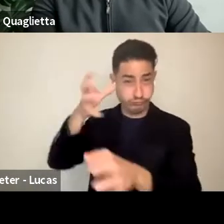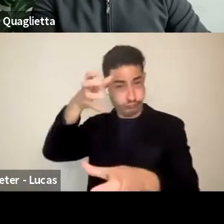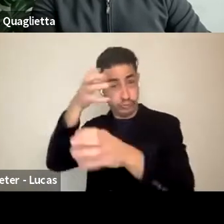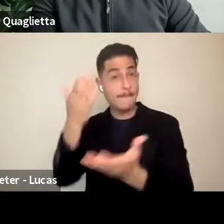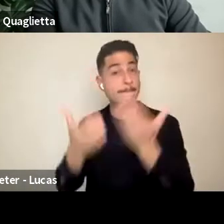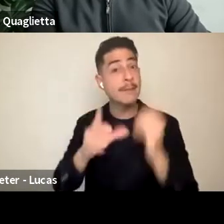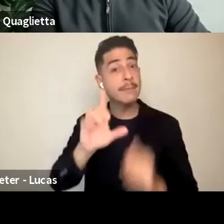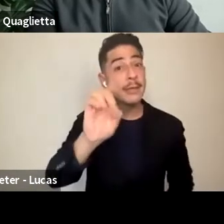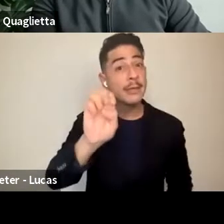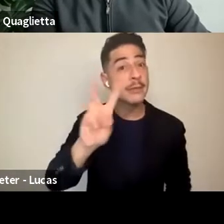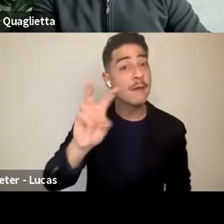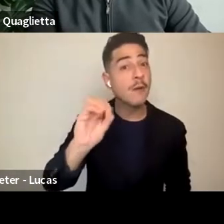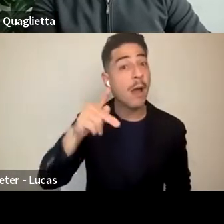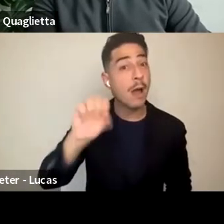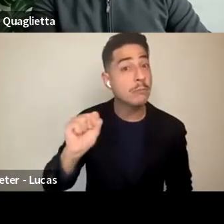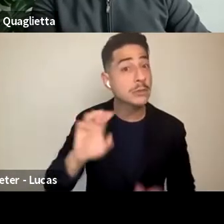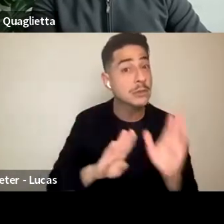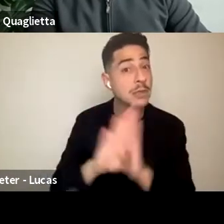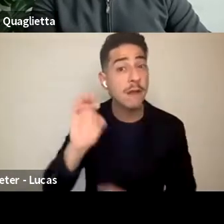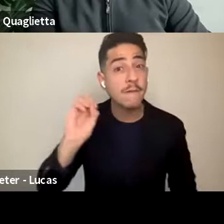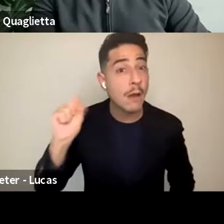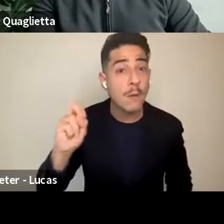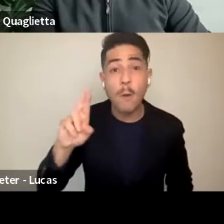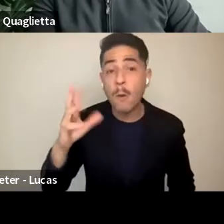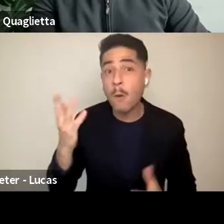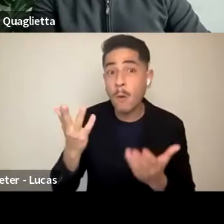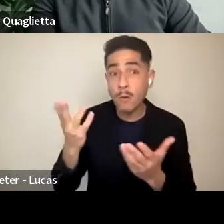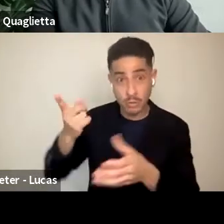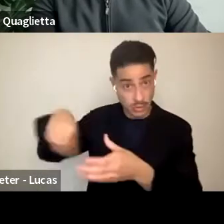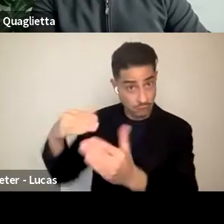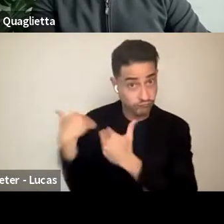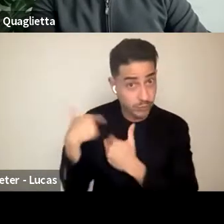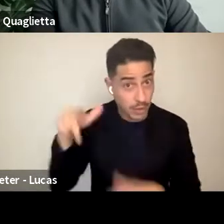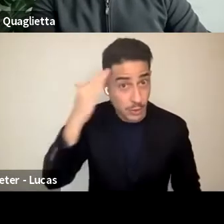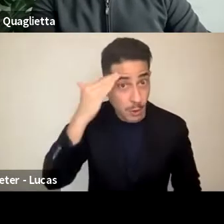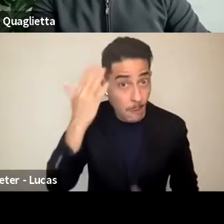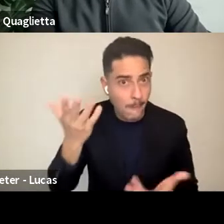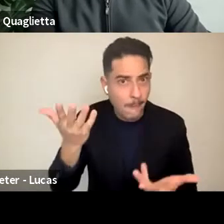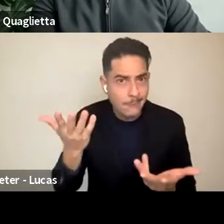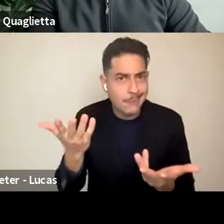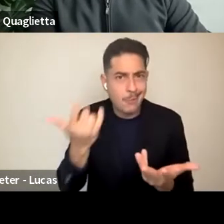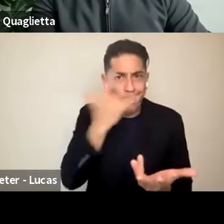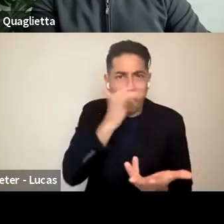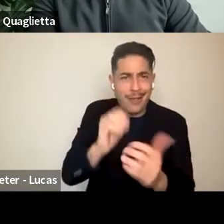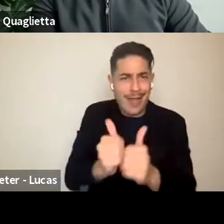them to spin up a domain, I don't know how that would look. Yeah.